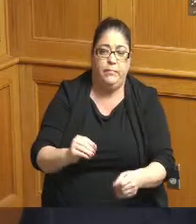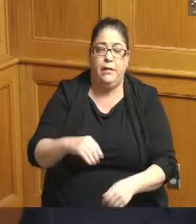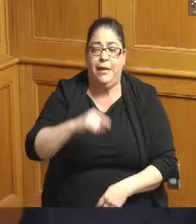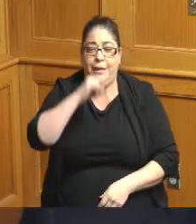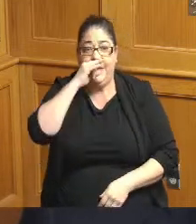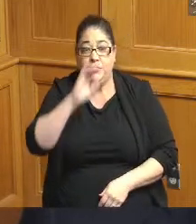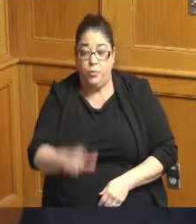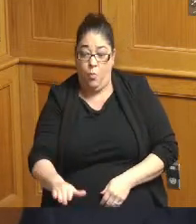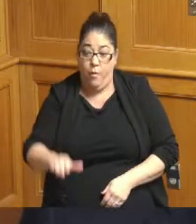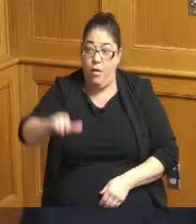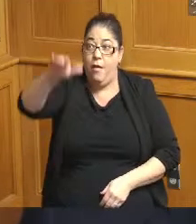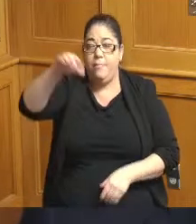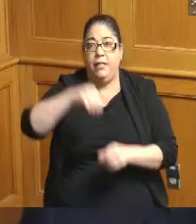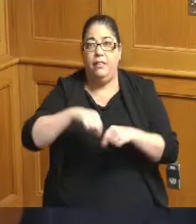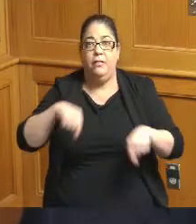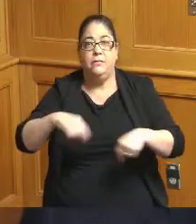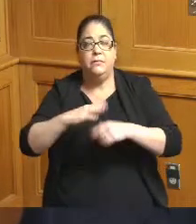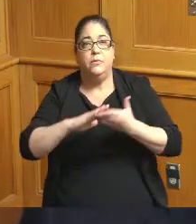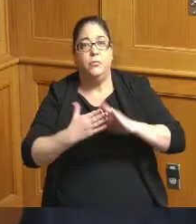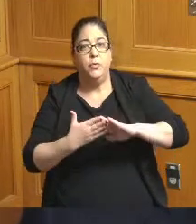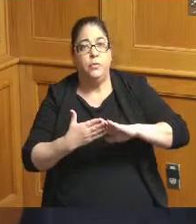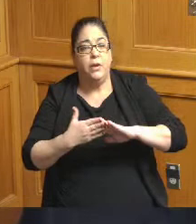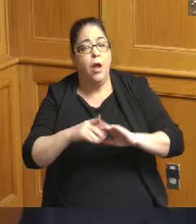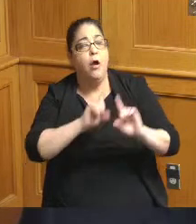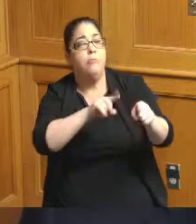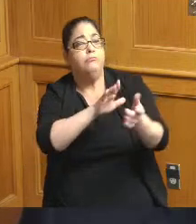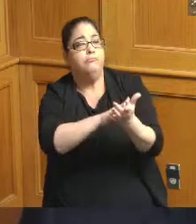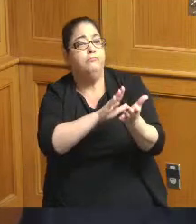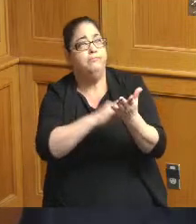growing up in this community and they're going to school and they're thinking about where they want